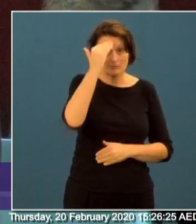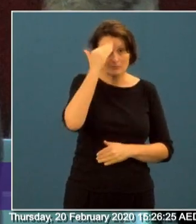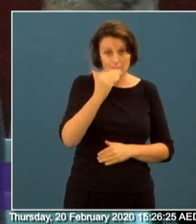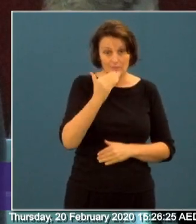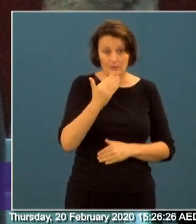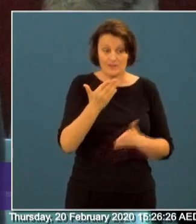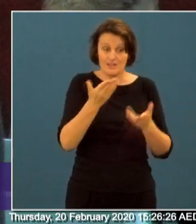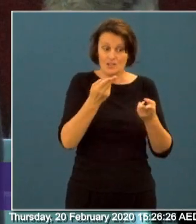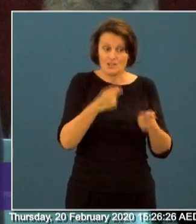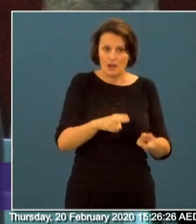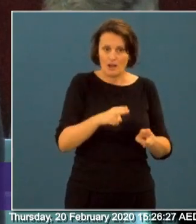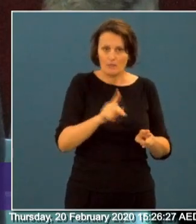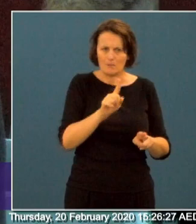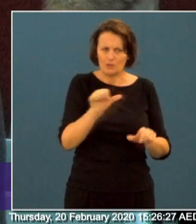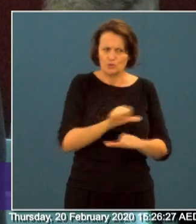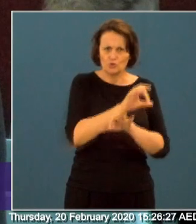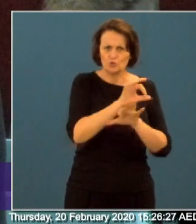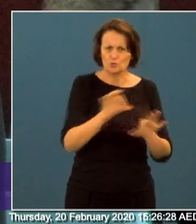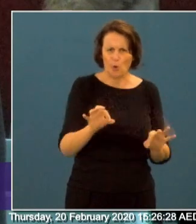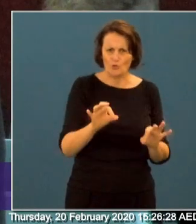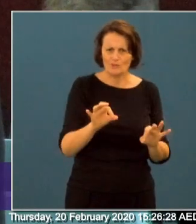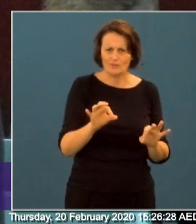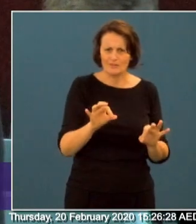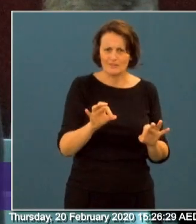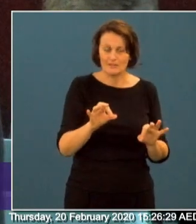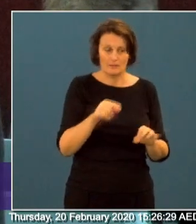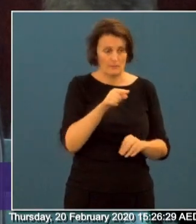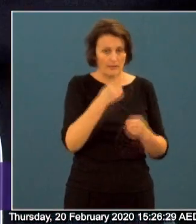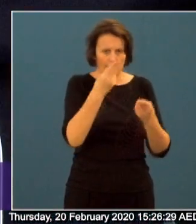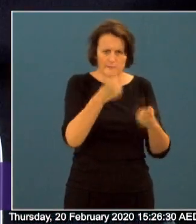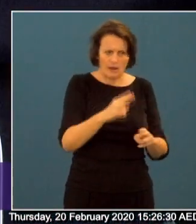as Professor Trollor gave evidence about. Would you agree with that?